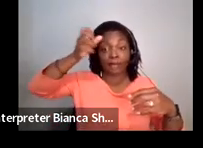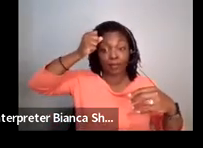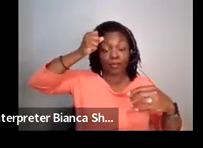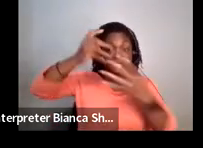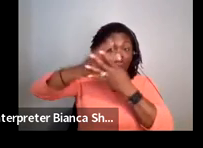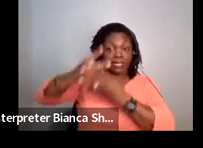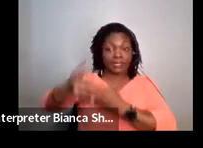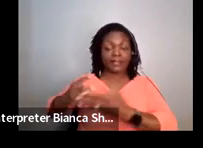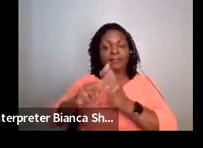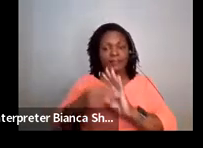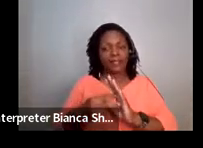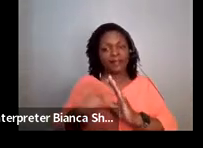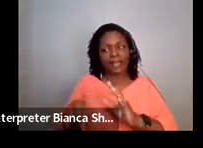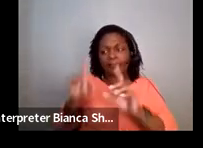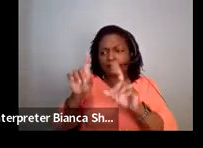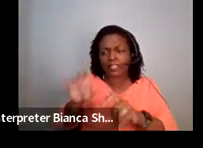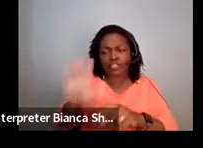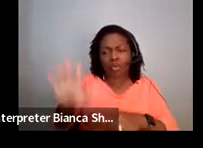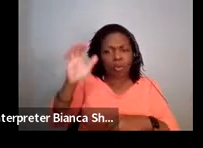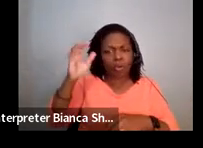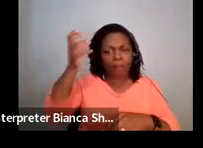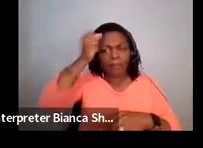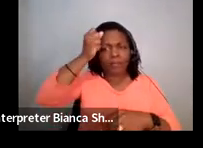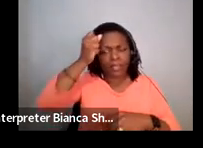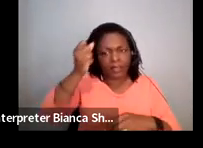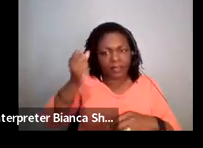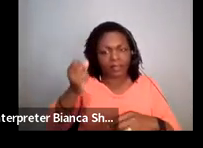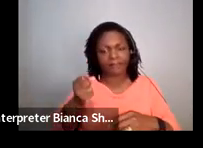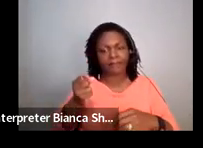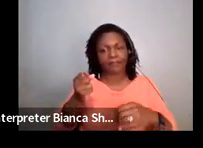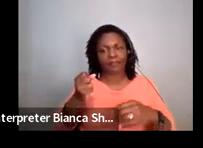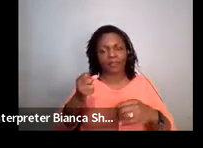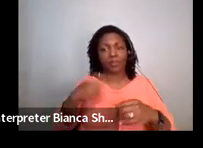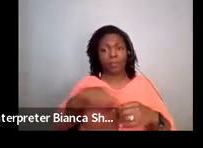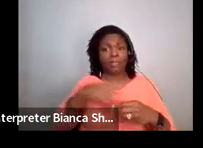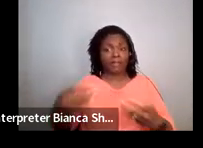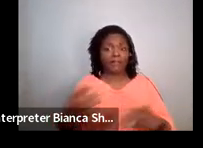And stop yourself. Try something new. do something you never done before.